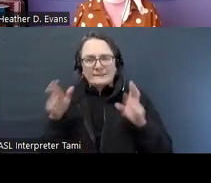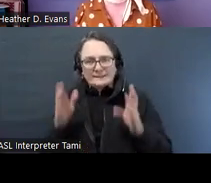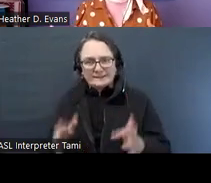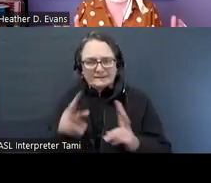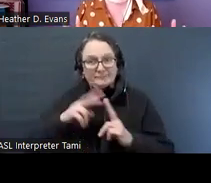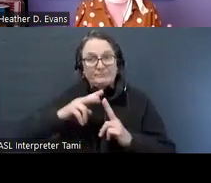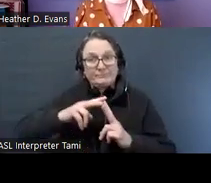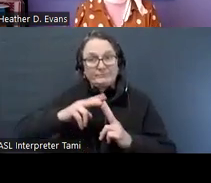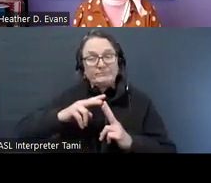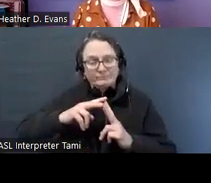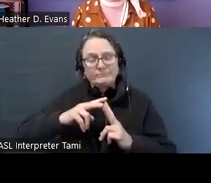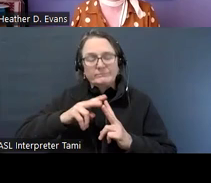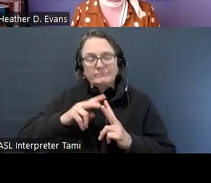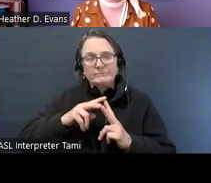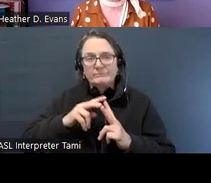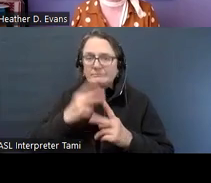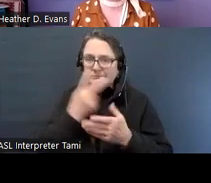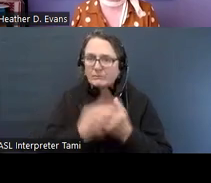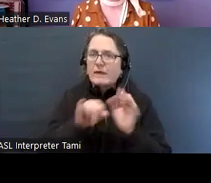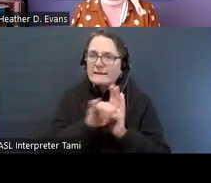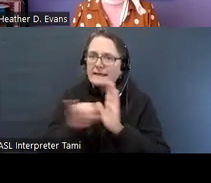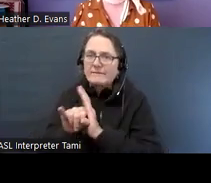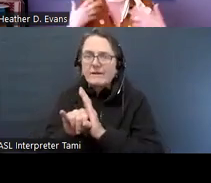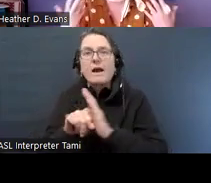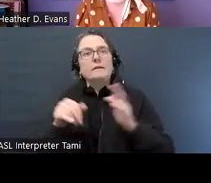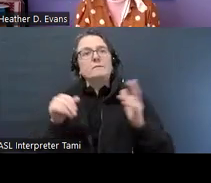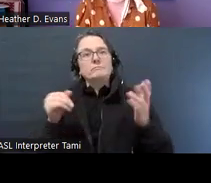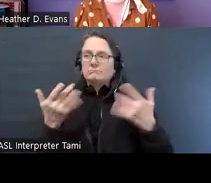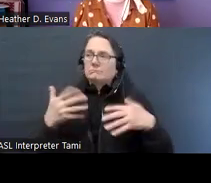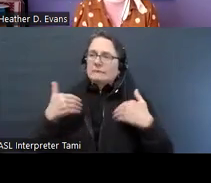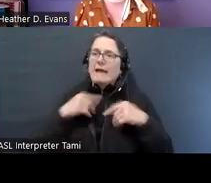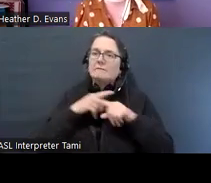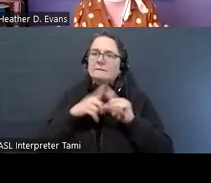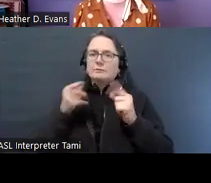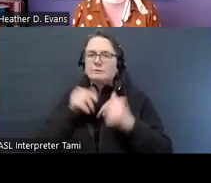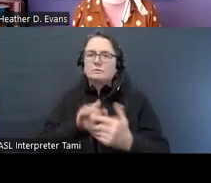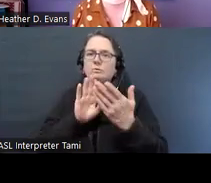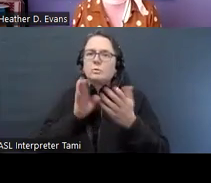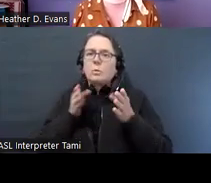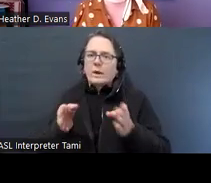as having some different ways of functioning, and we wanna highlight the often overlooked fact